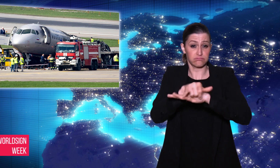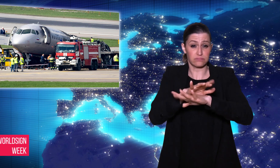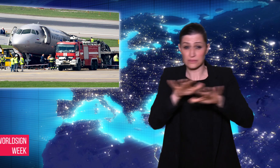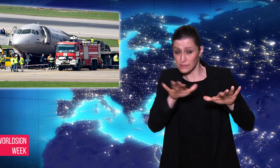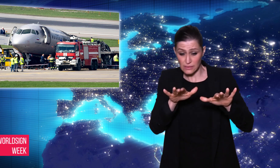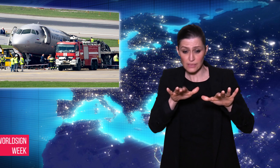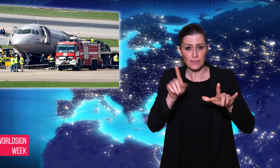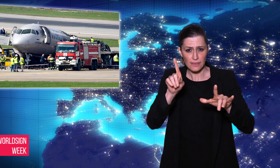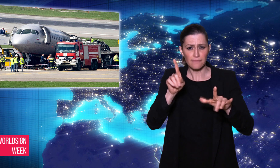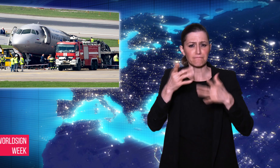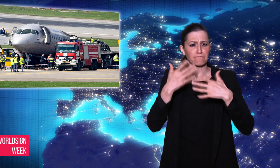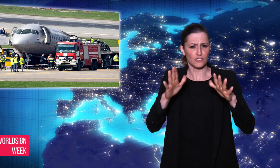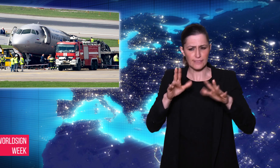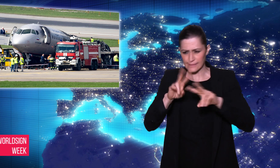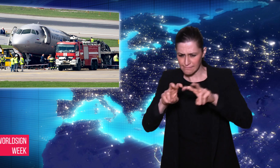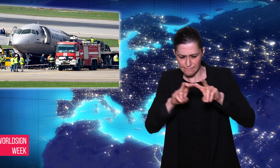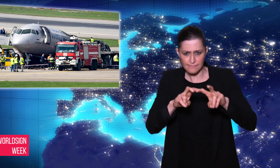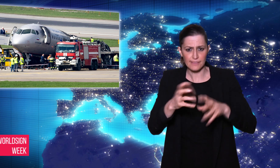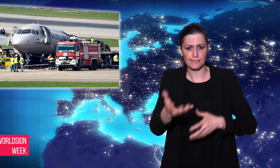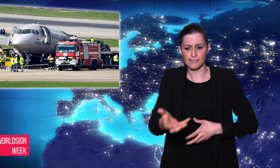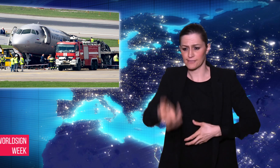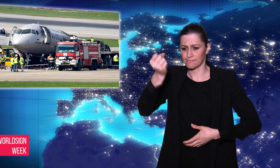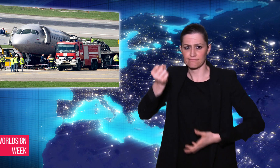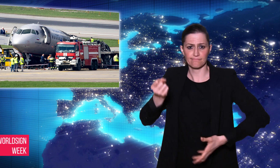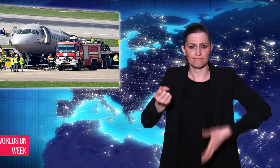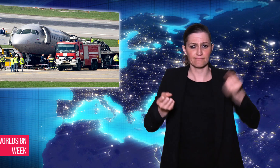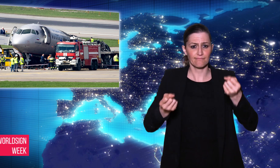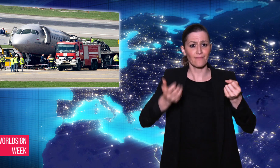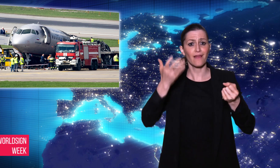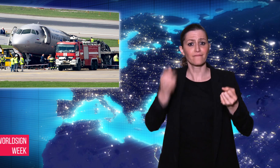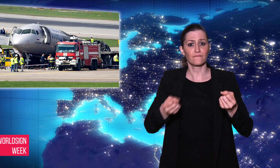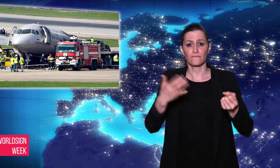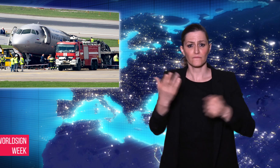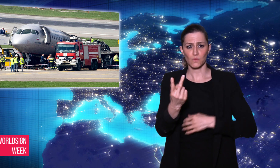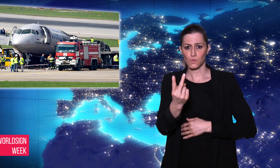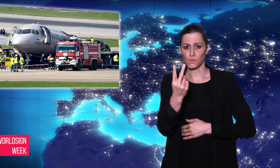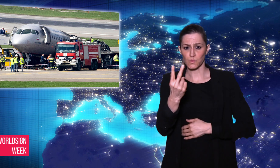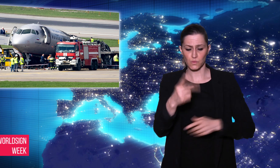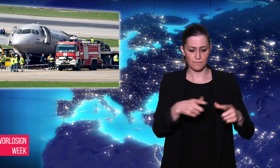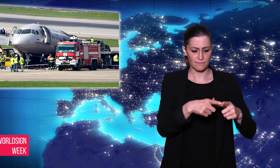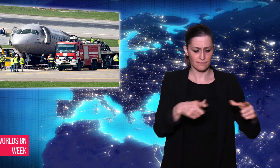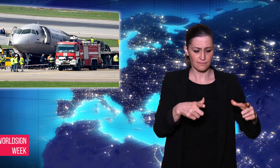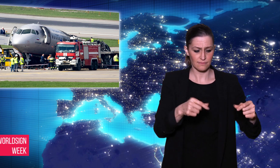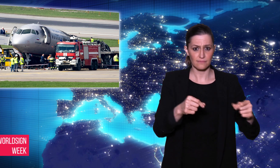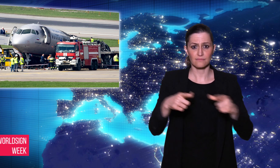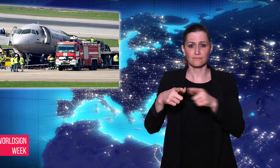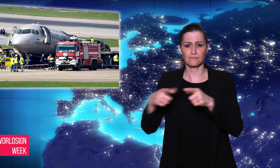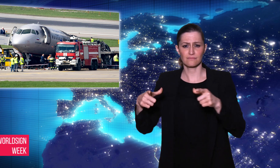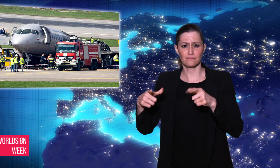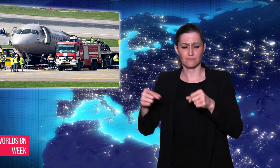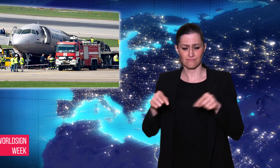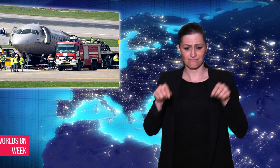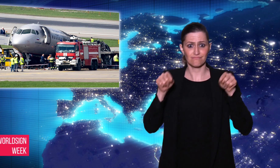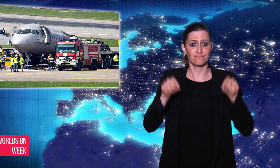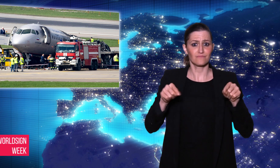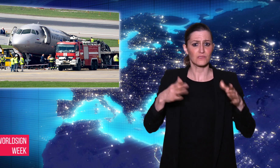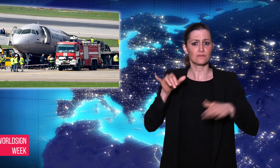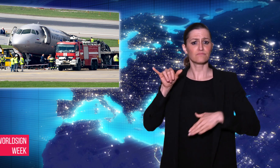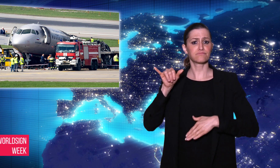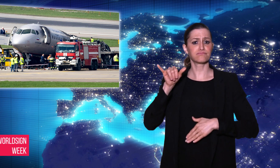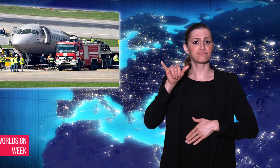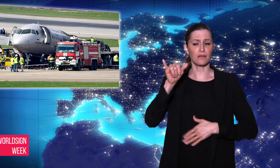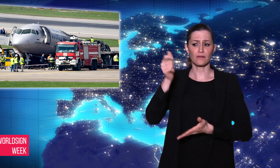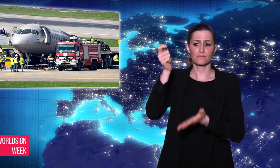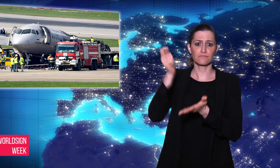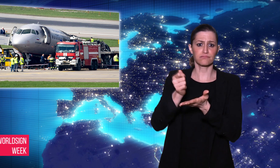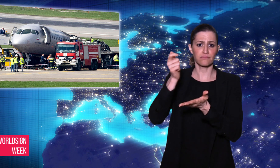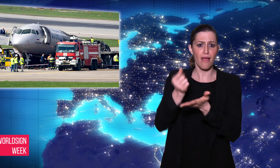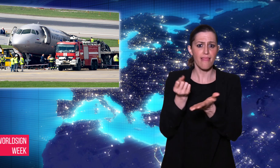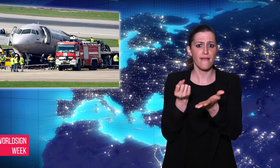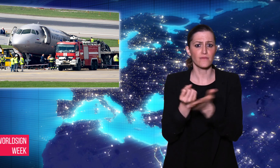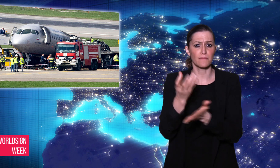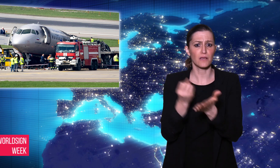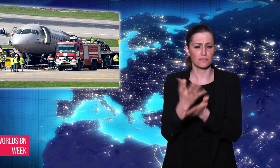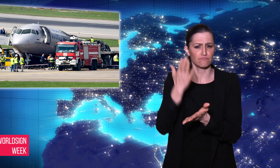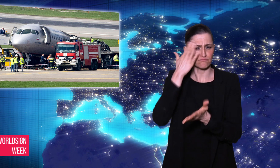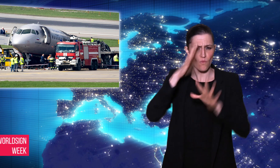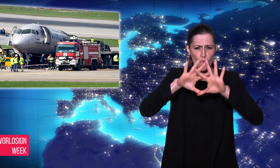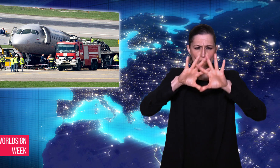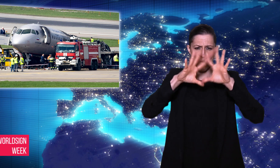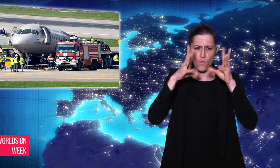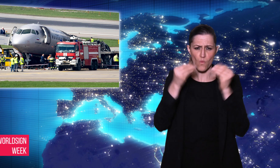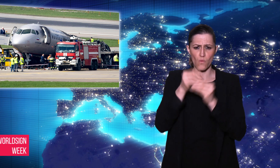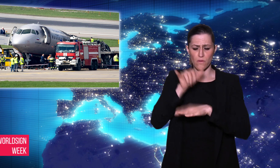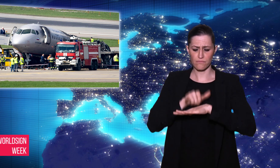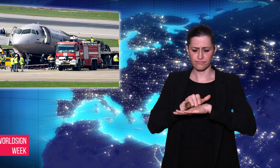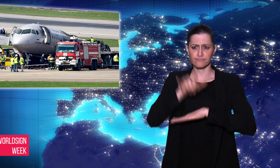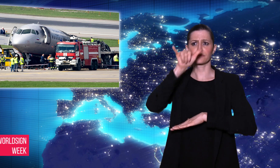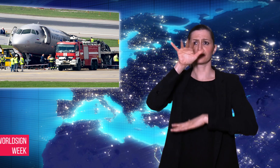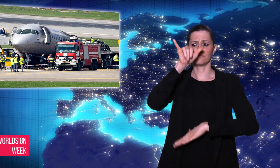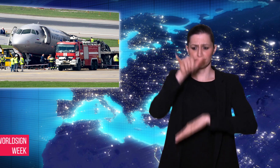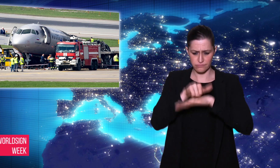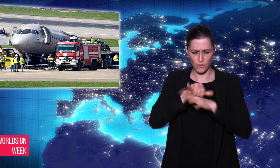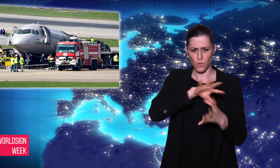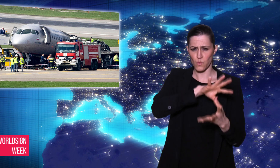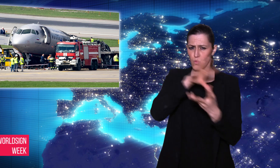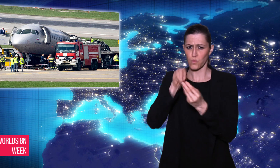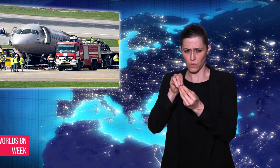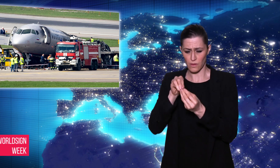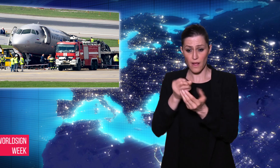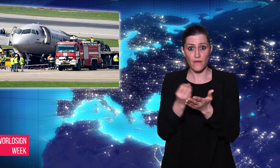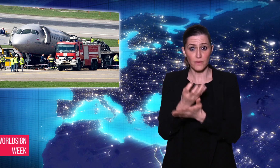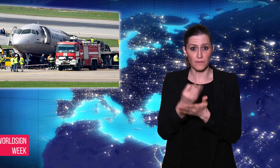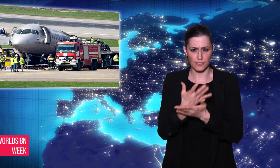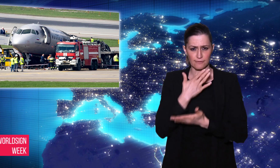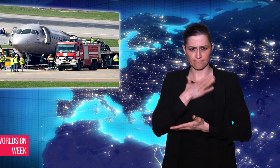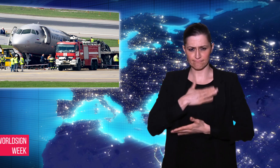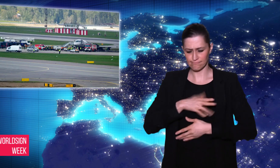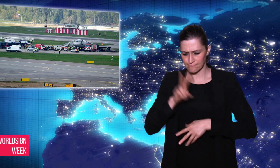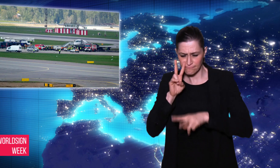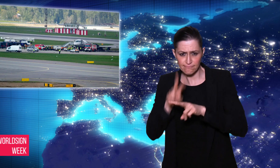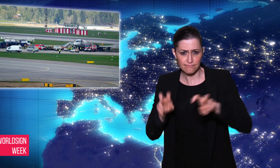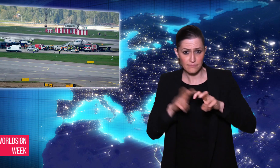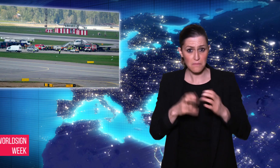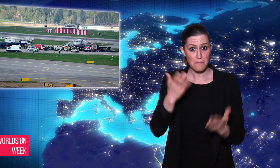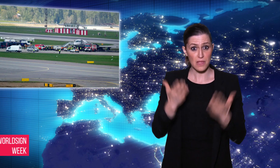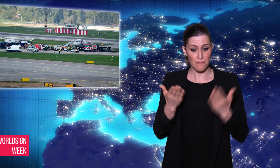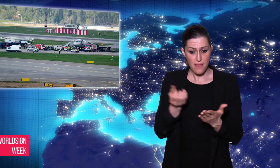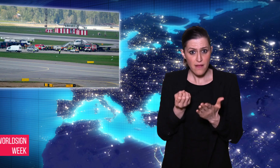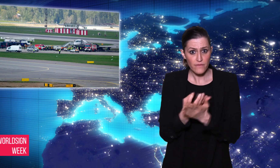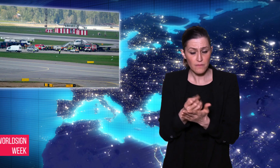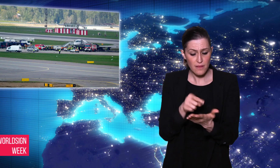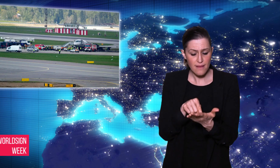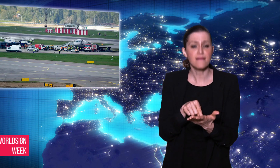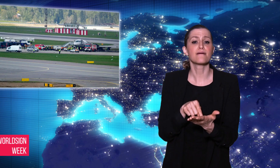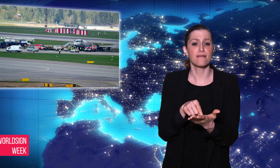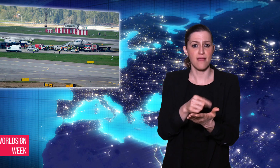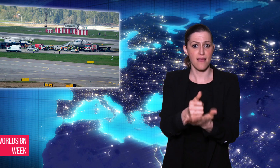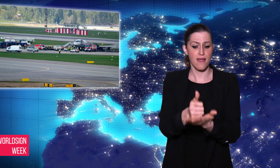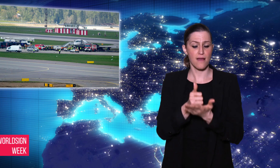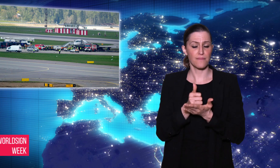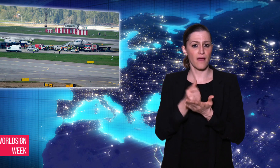Two flight recorders were recovered which may later reveal clues as to